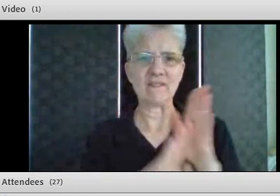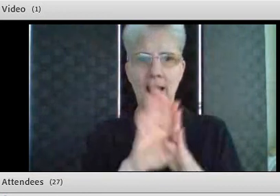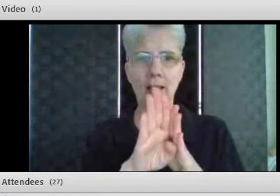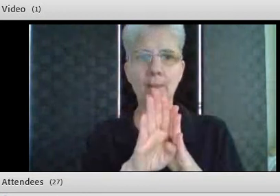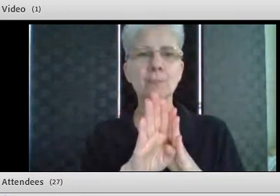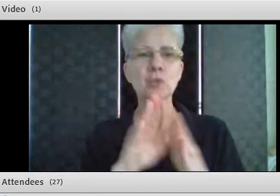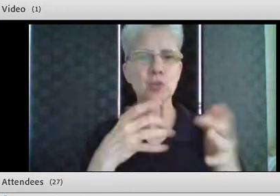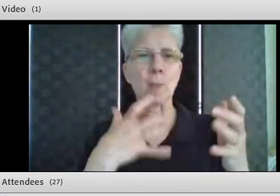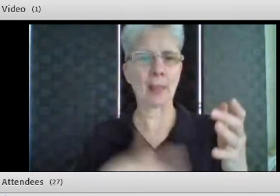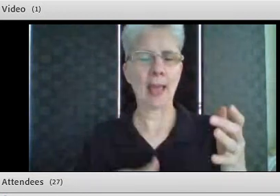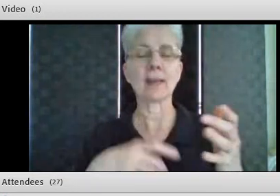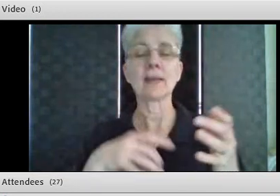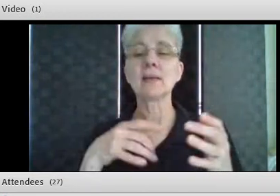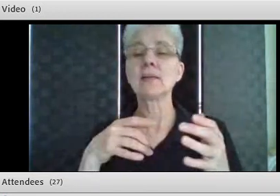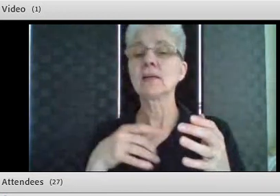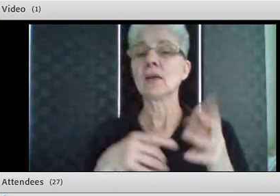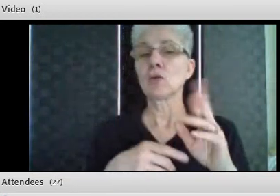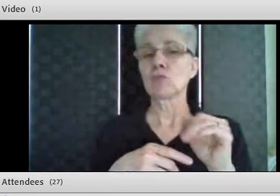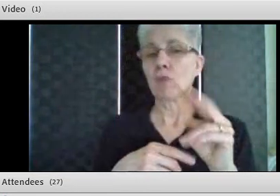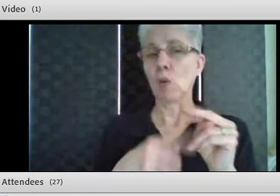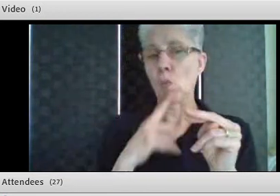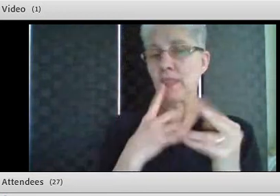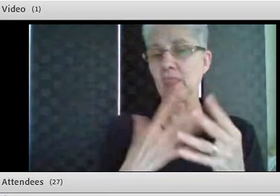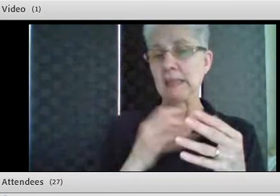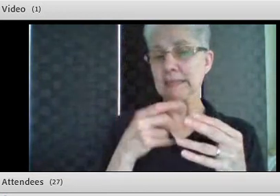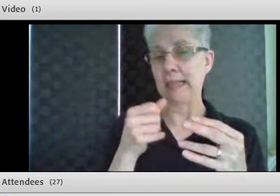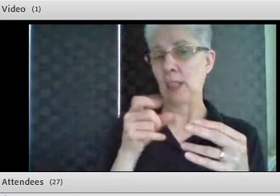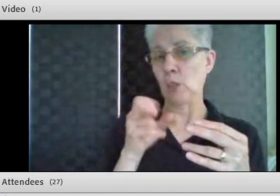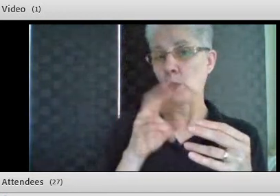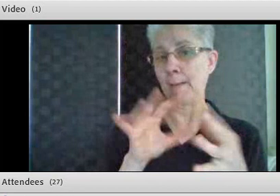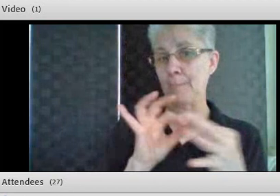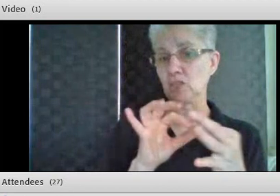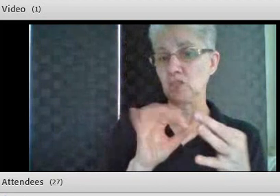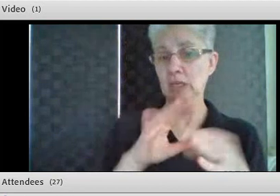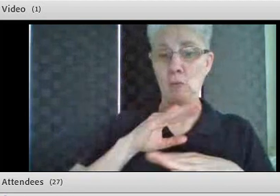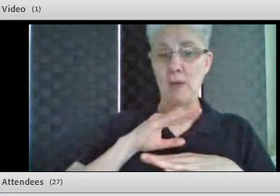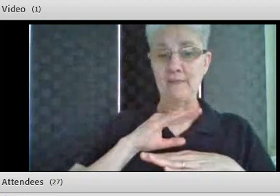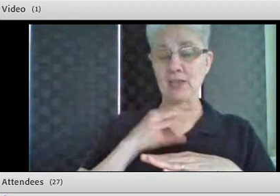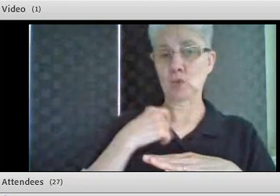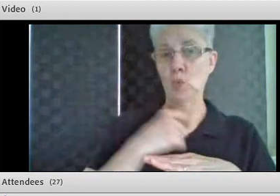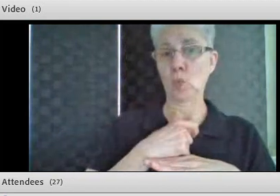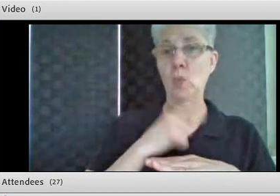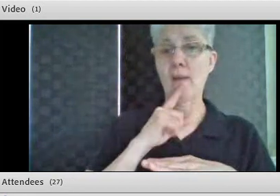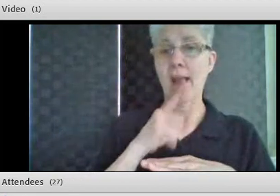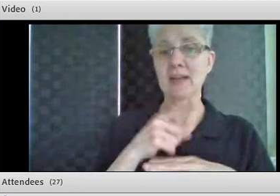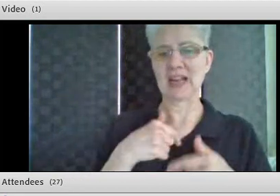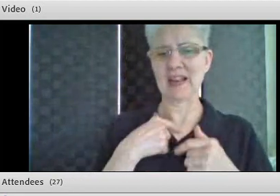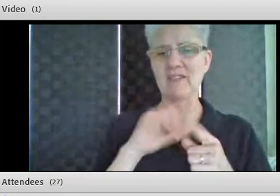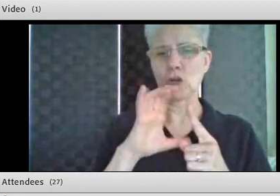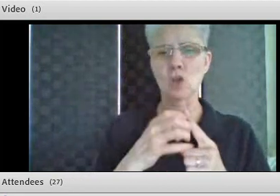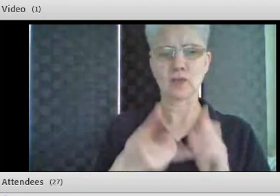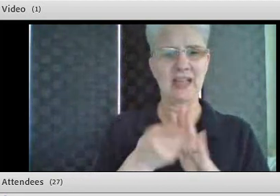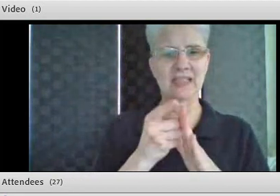and their piano technique or guitar technique aren't fully developed yet to actually play the chord.